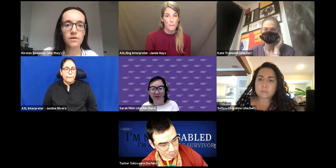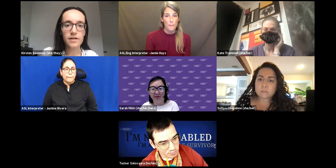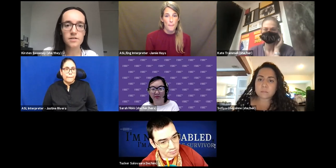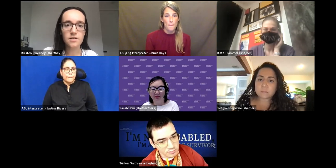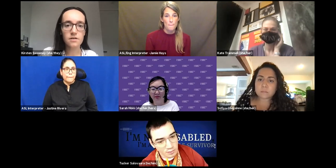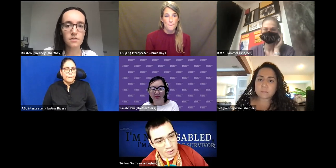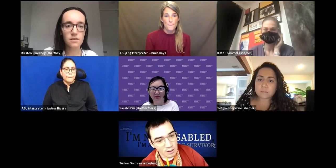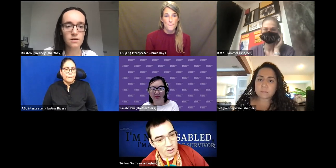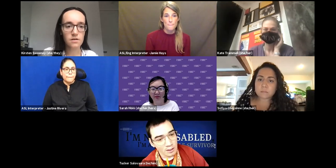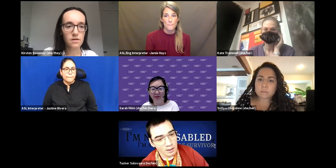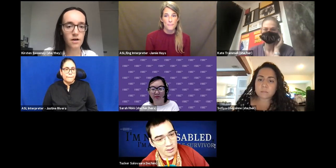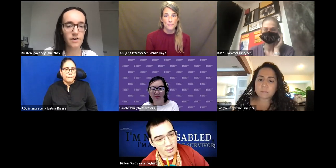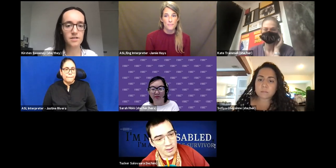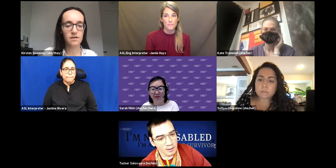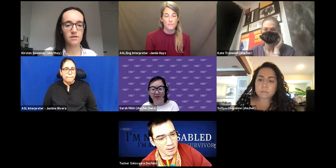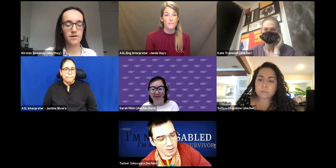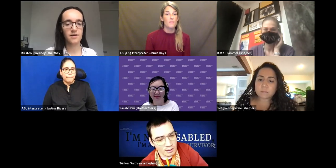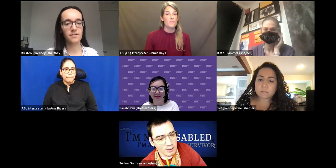Great. Alright, Tucker, go ahead.